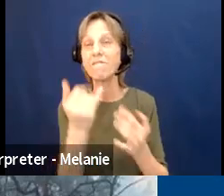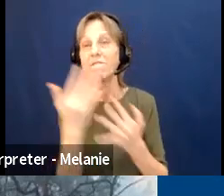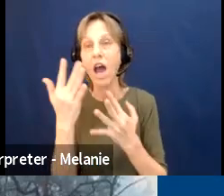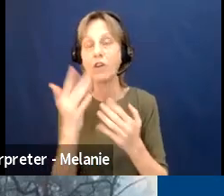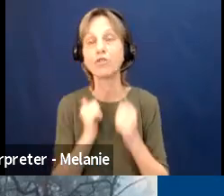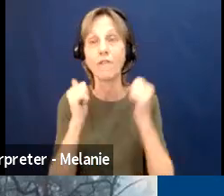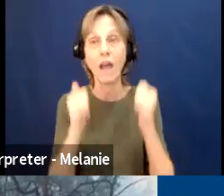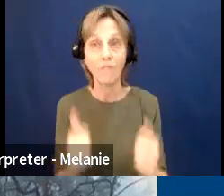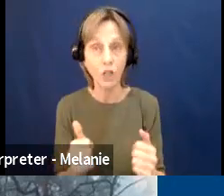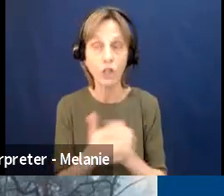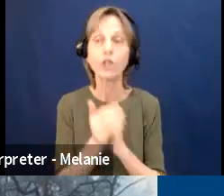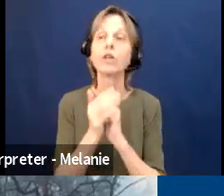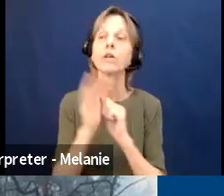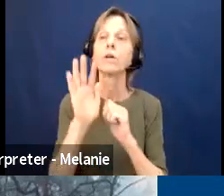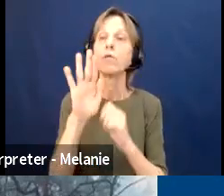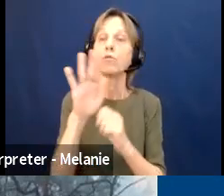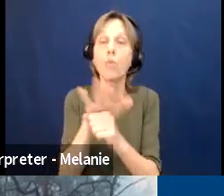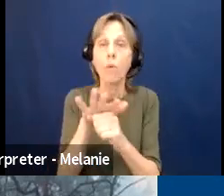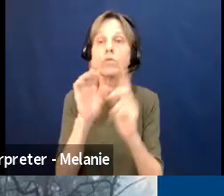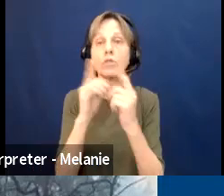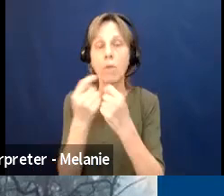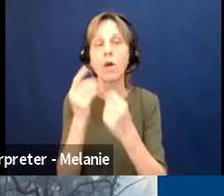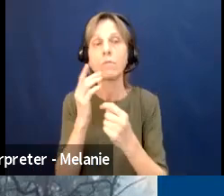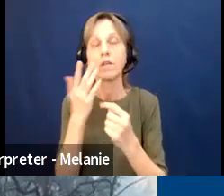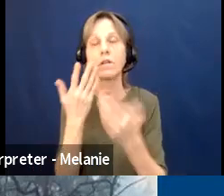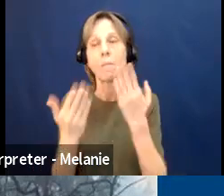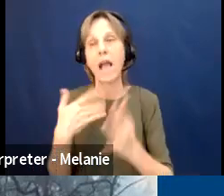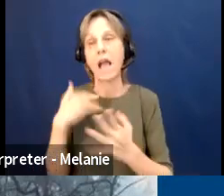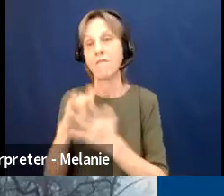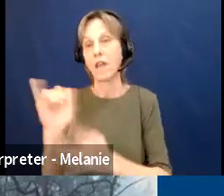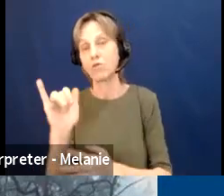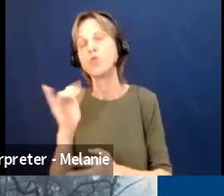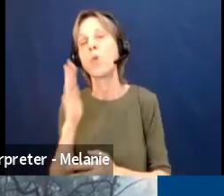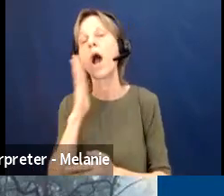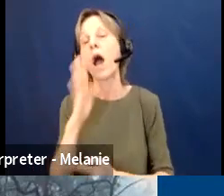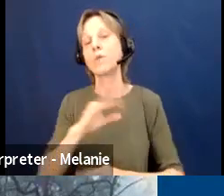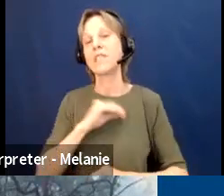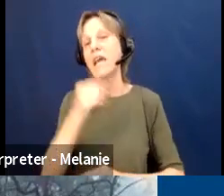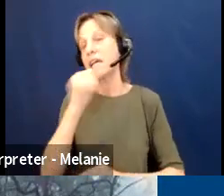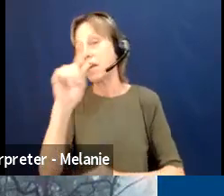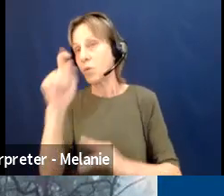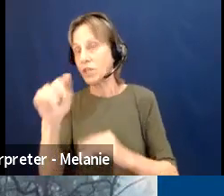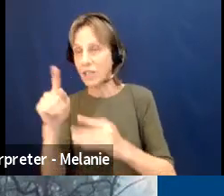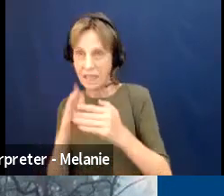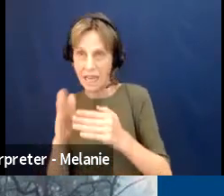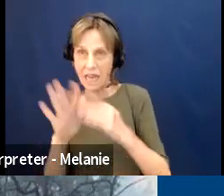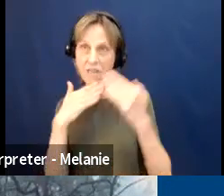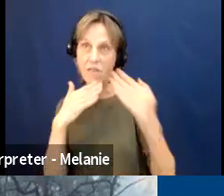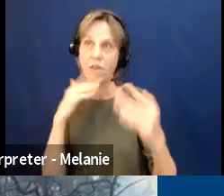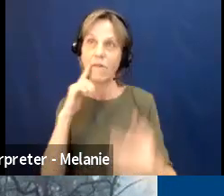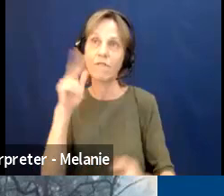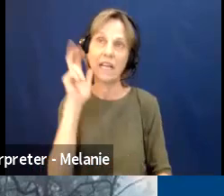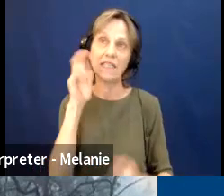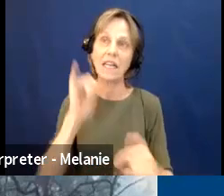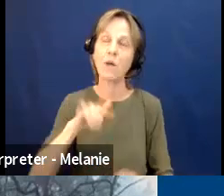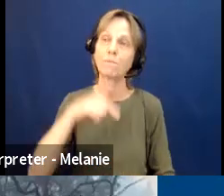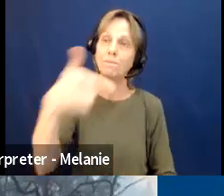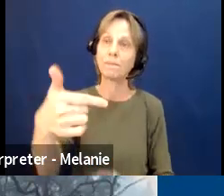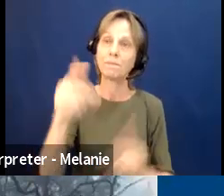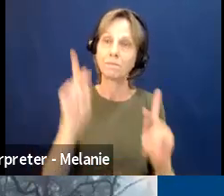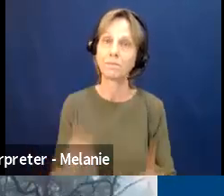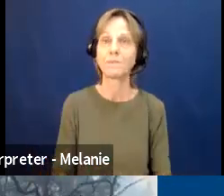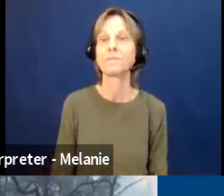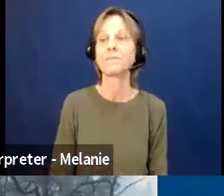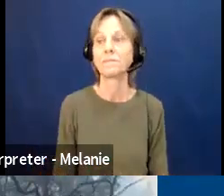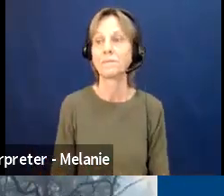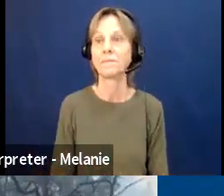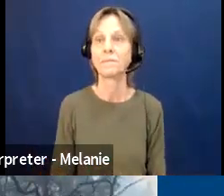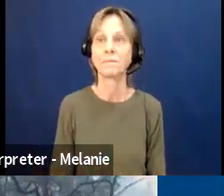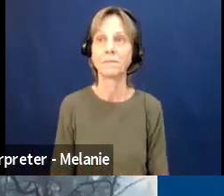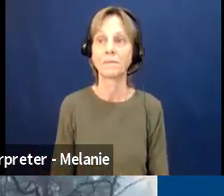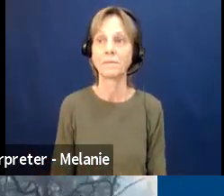and I'll take any questions at the end so thanks for listening I'll turn over to the next person